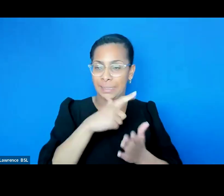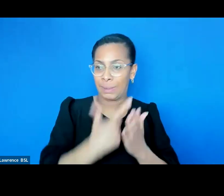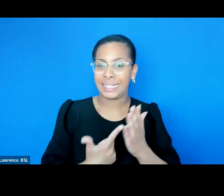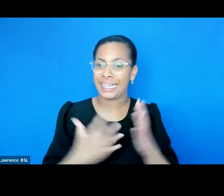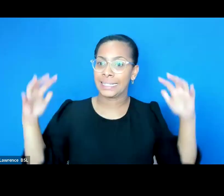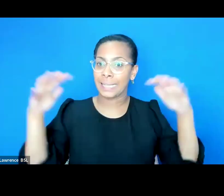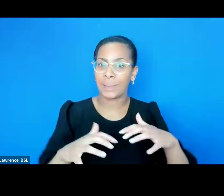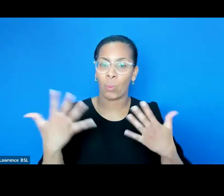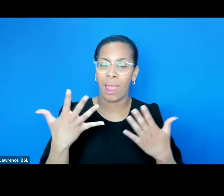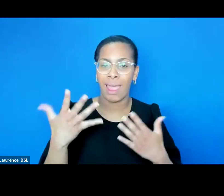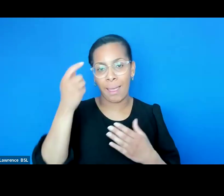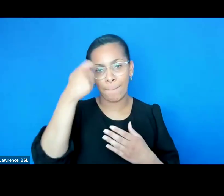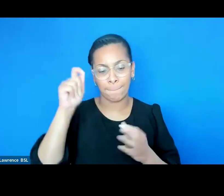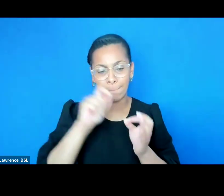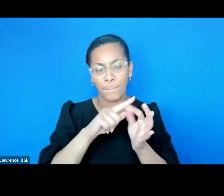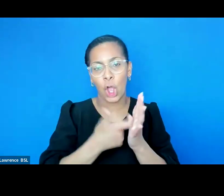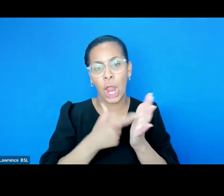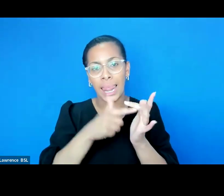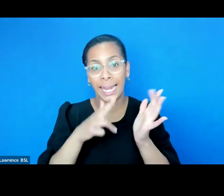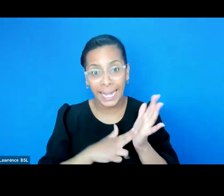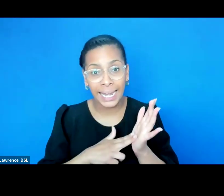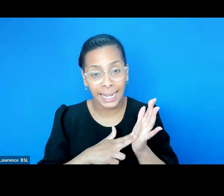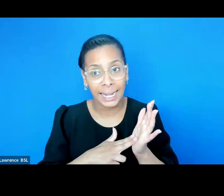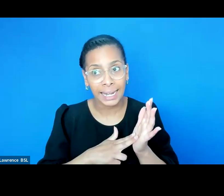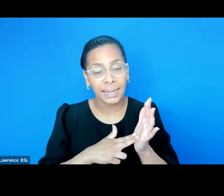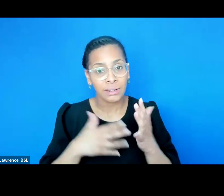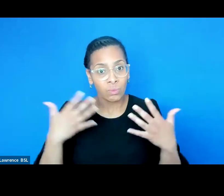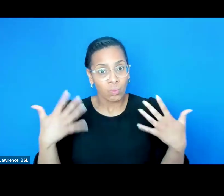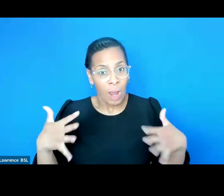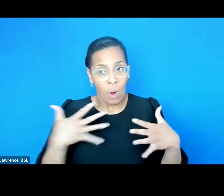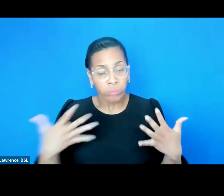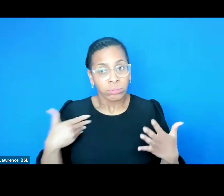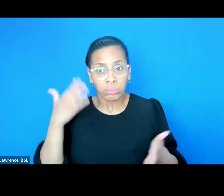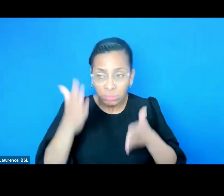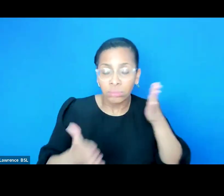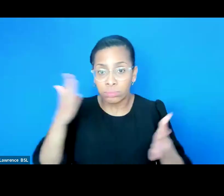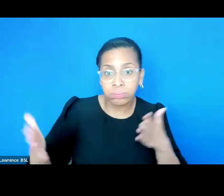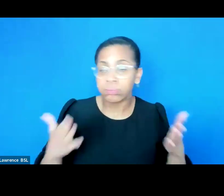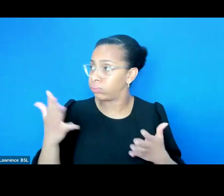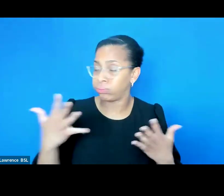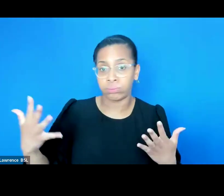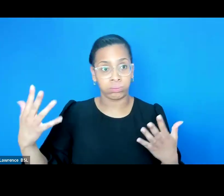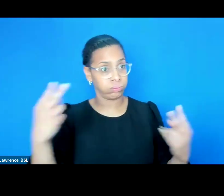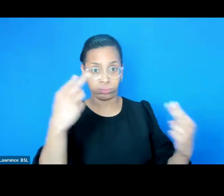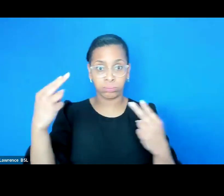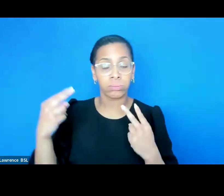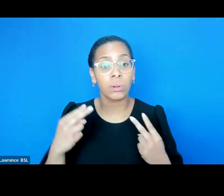"Wow." It's a lot of spotlight. But I can tell you there are a few things I want to say in these last couple of minutes